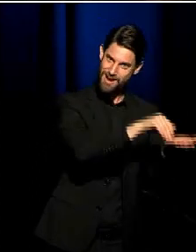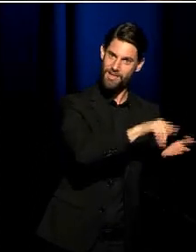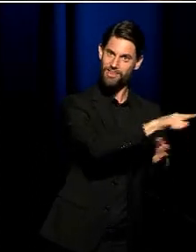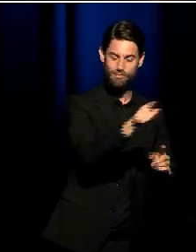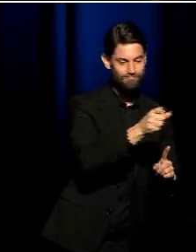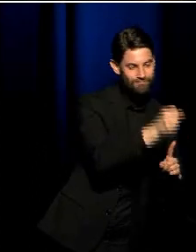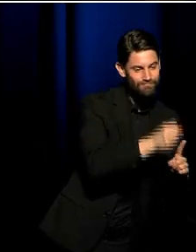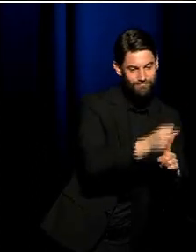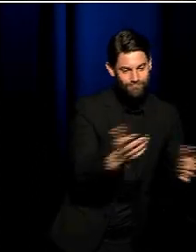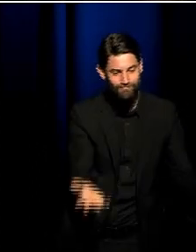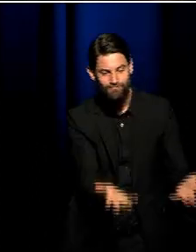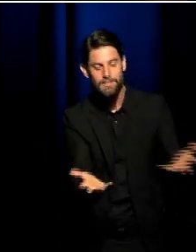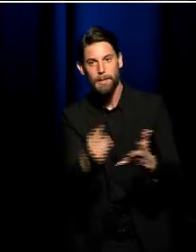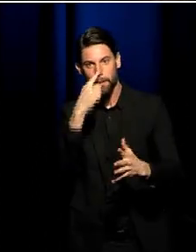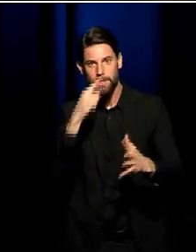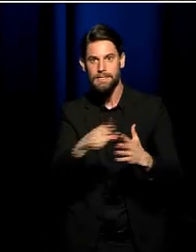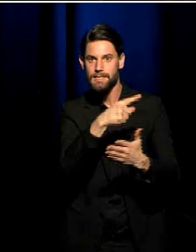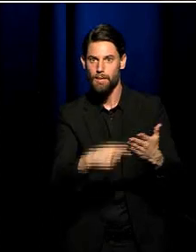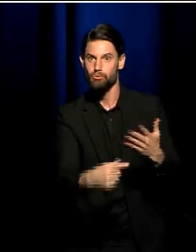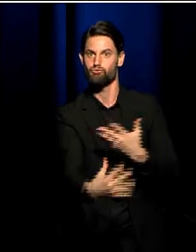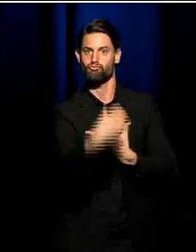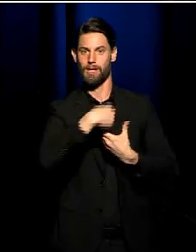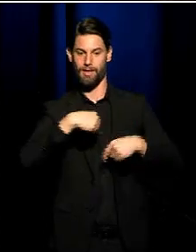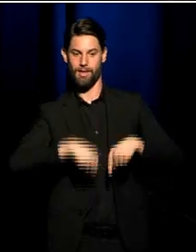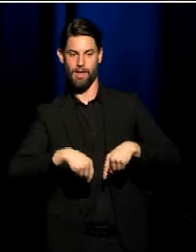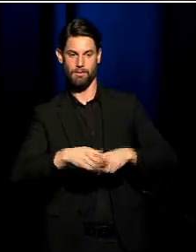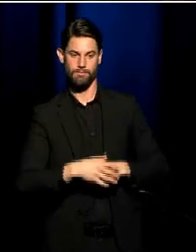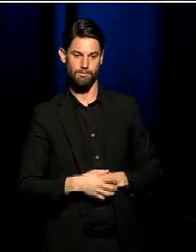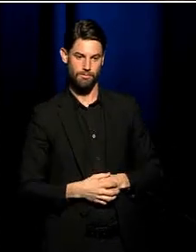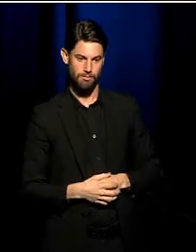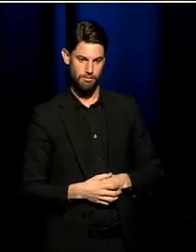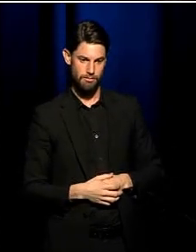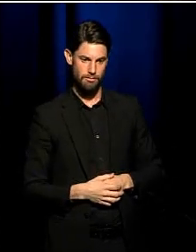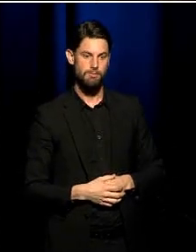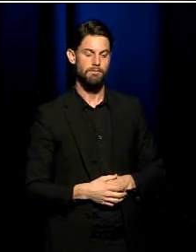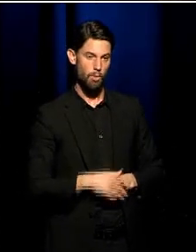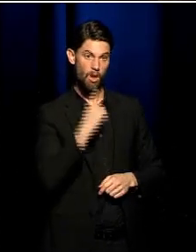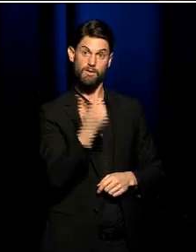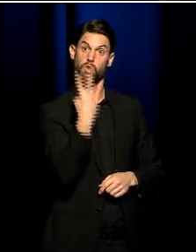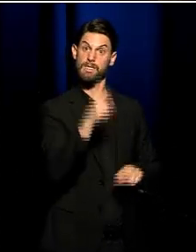advocacy supports. The DSS will also fund counselling and referral supports for people